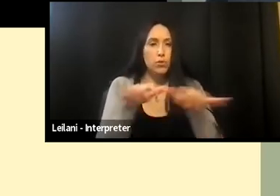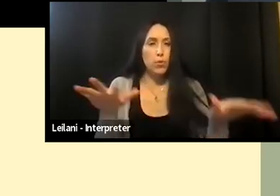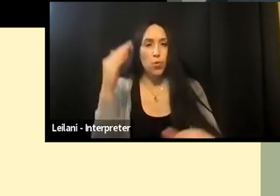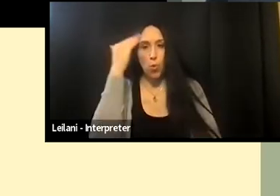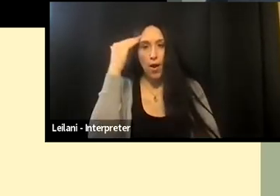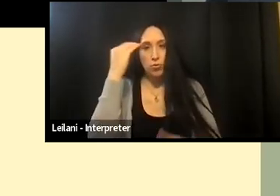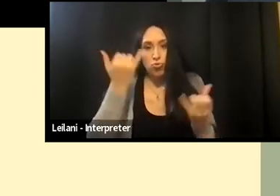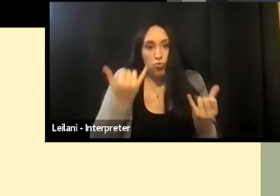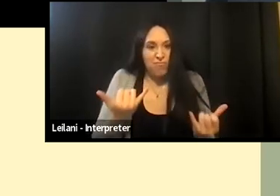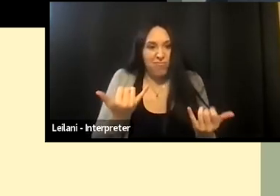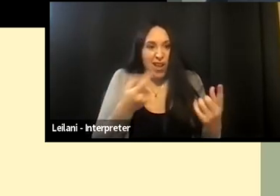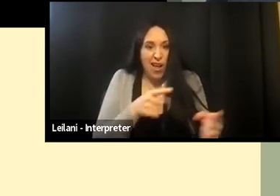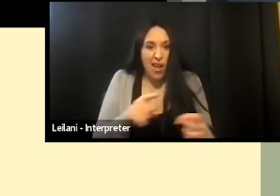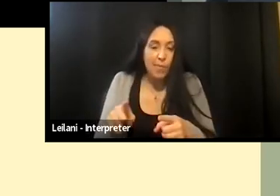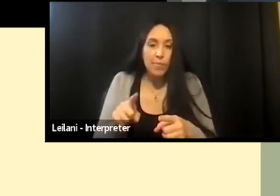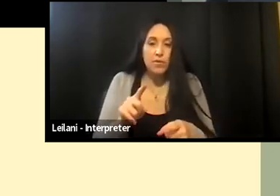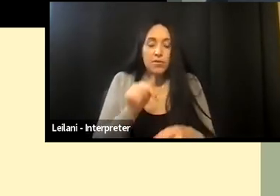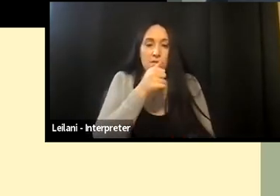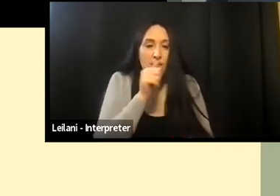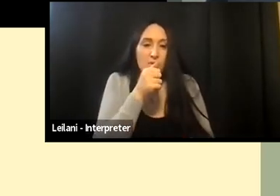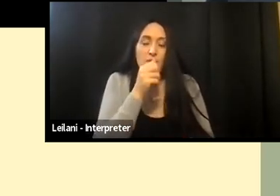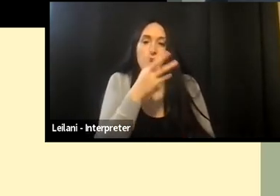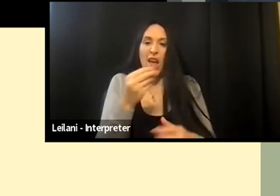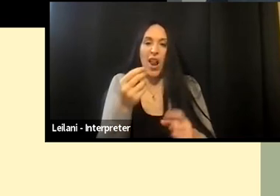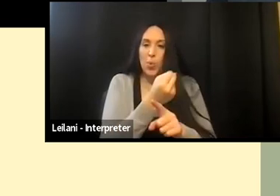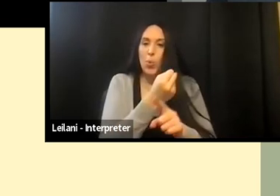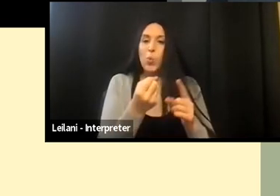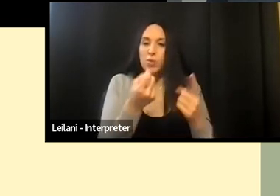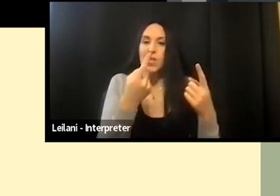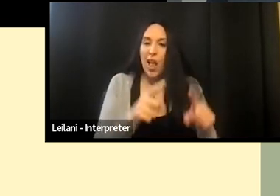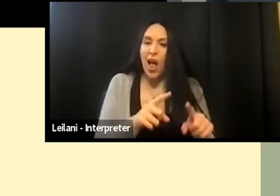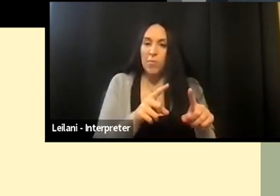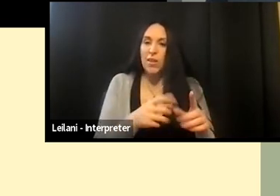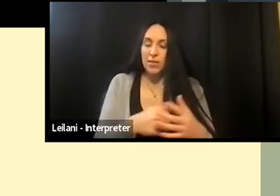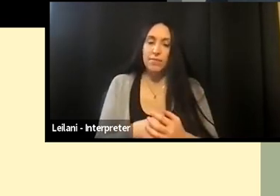that's being allowed to happen. And we are here together in community